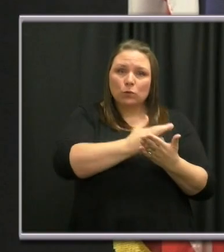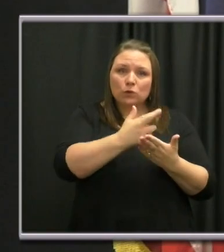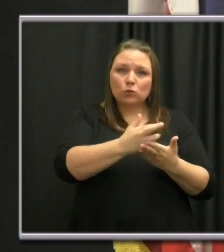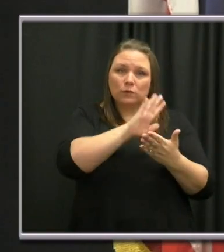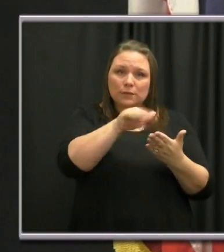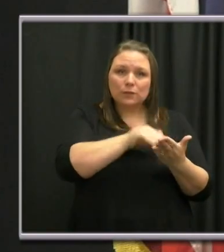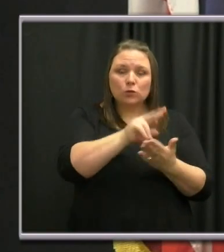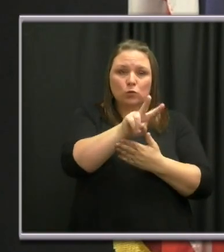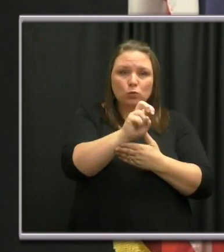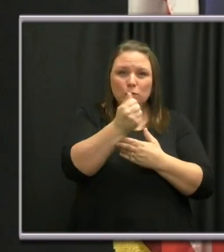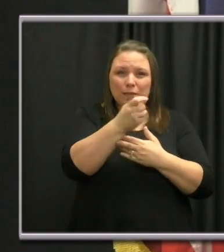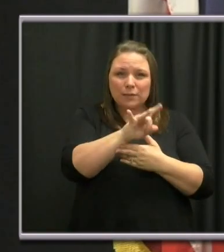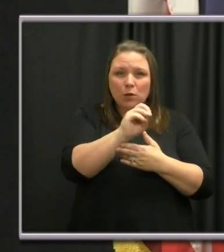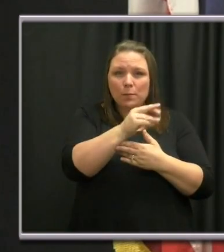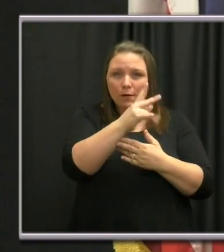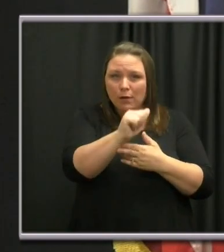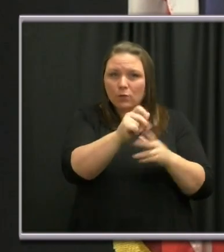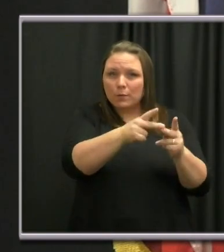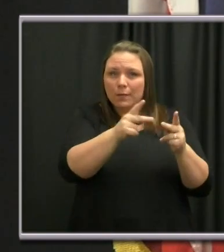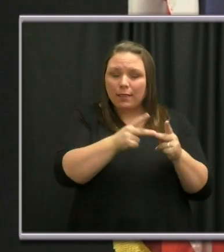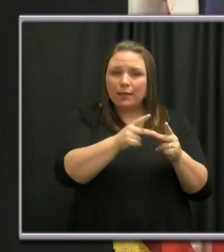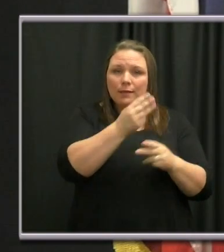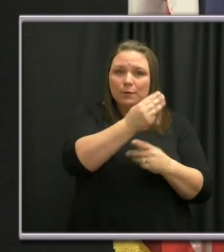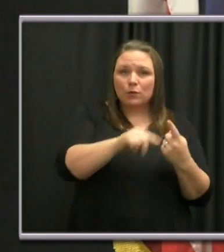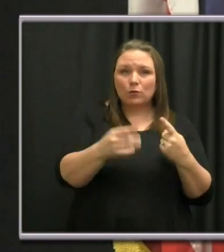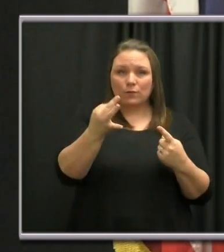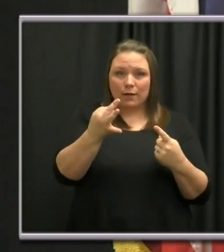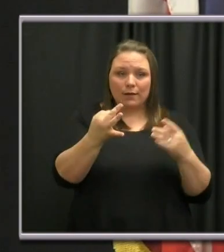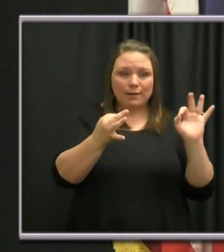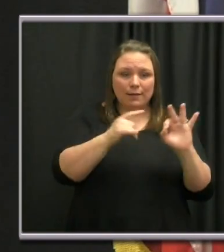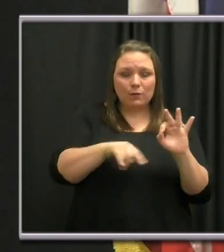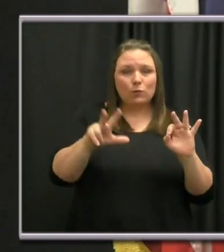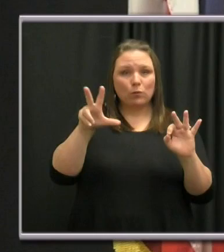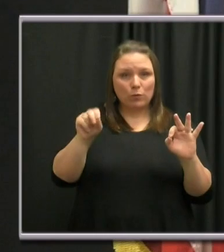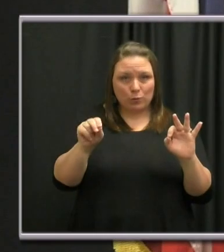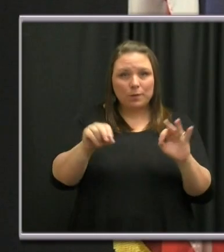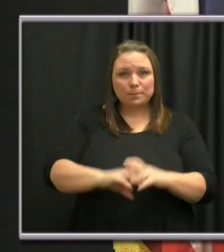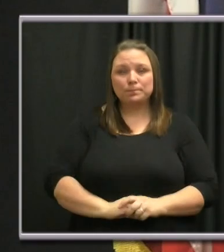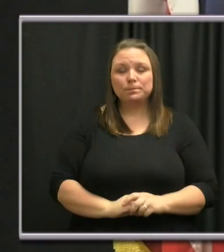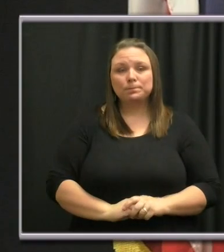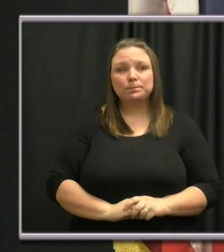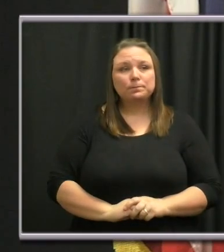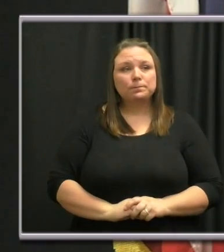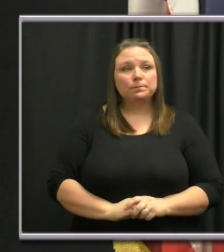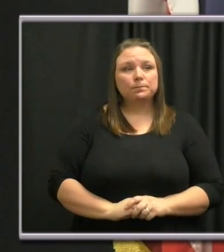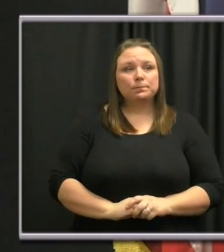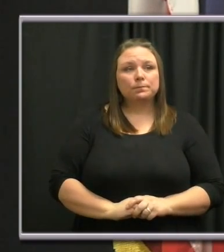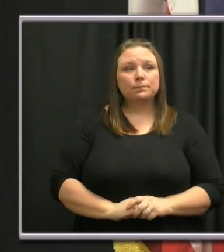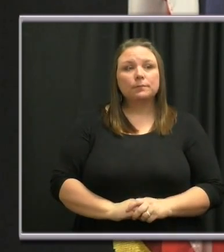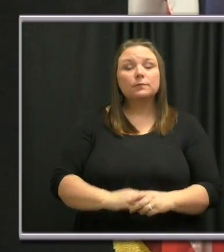OFF AT THE COMMUNITY RESOURCE CENTER AT TWO EIGHTEEN- HUNDRED